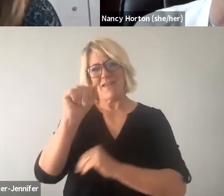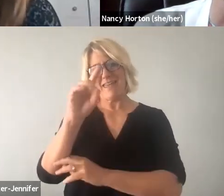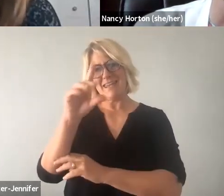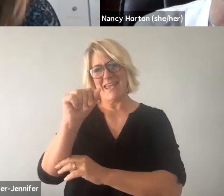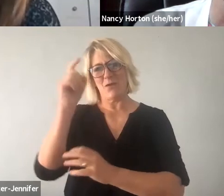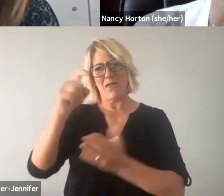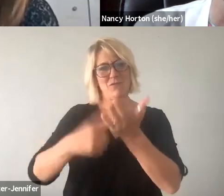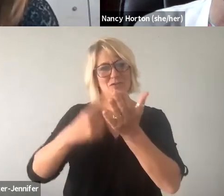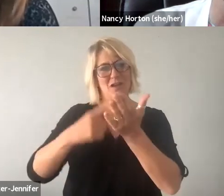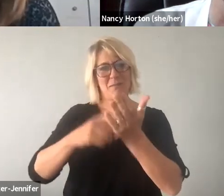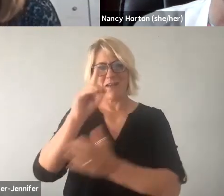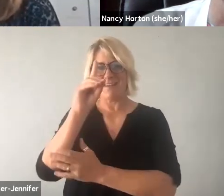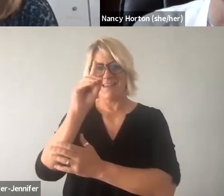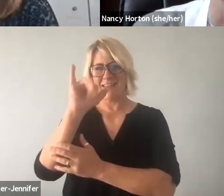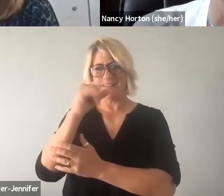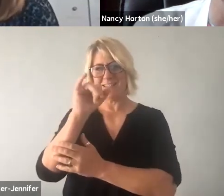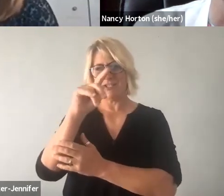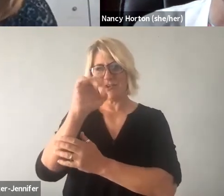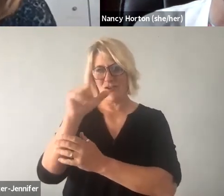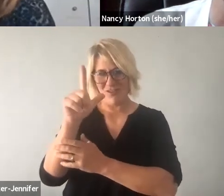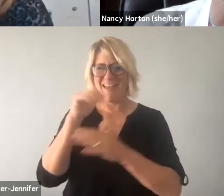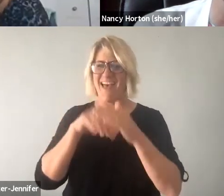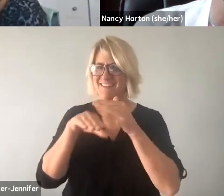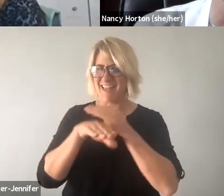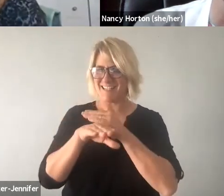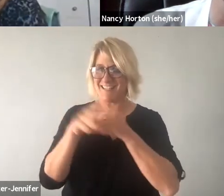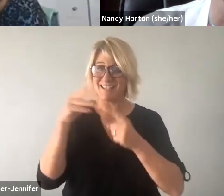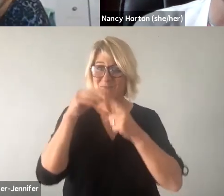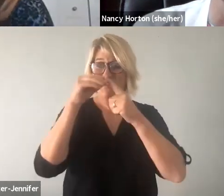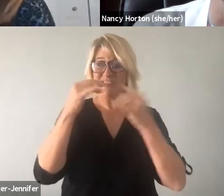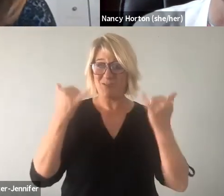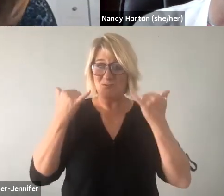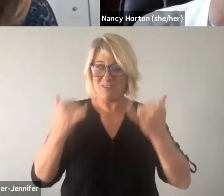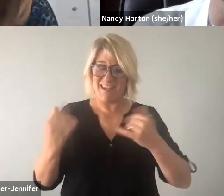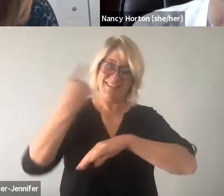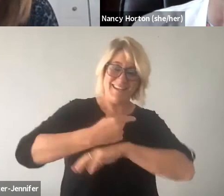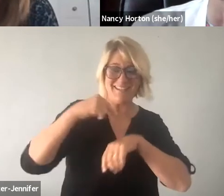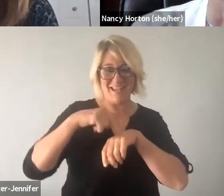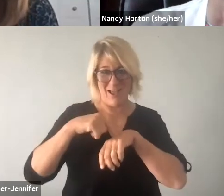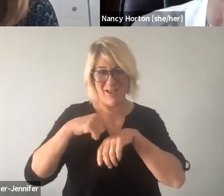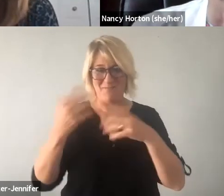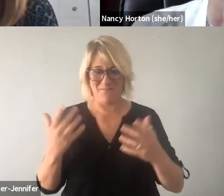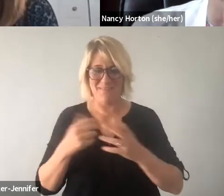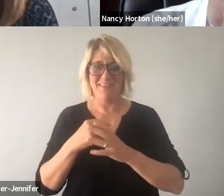Okay, slide number 18, please. It wouldn't be an ADA presentation unless